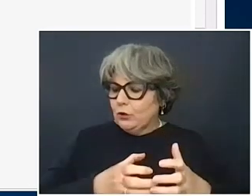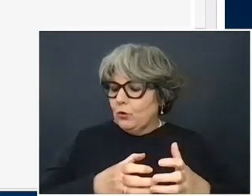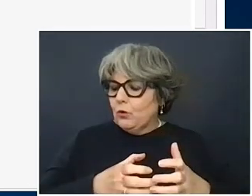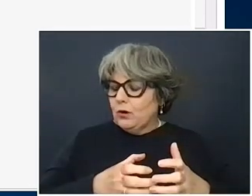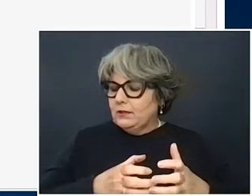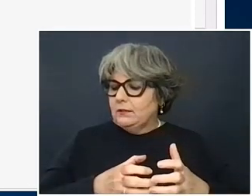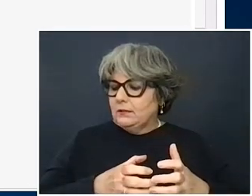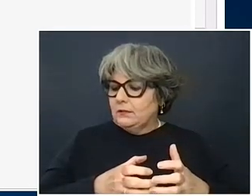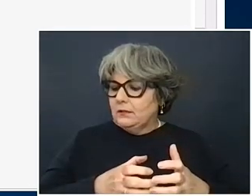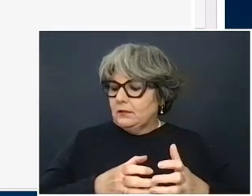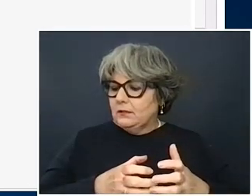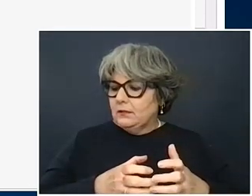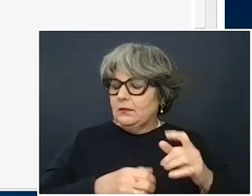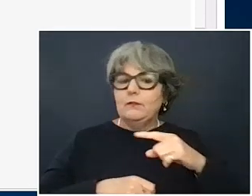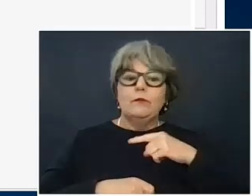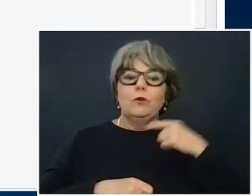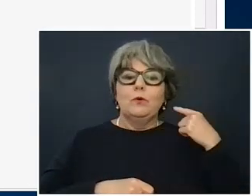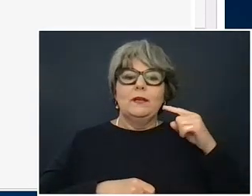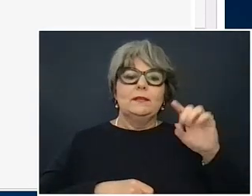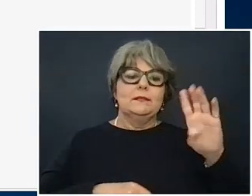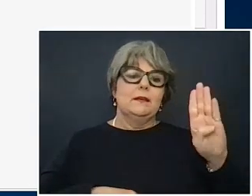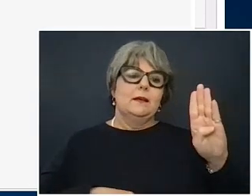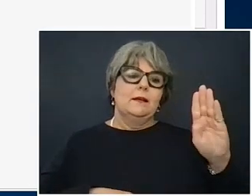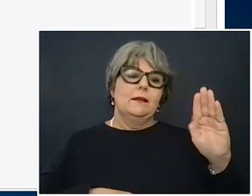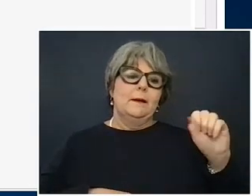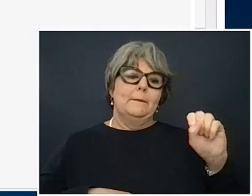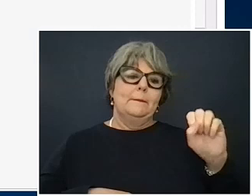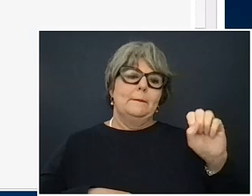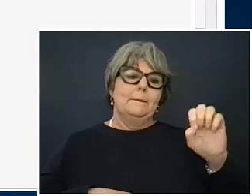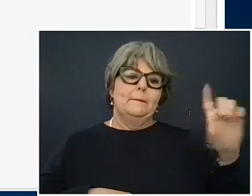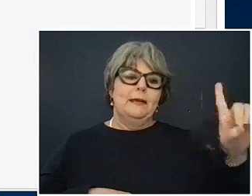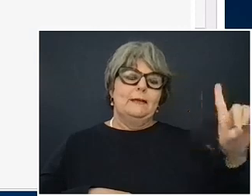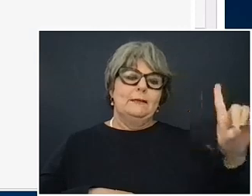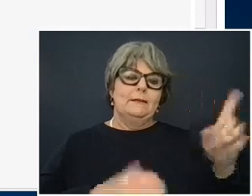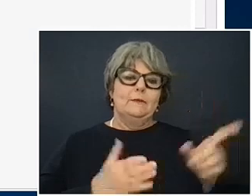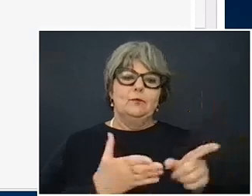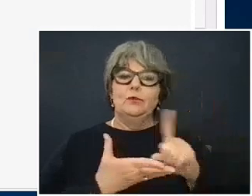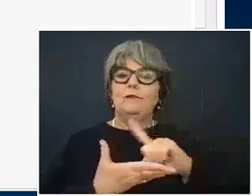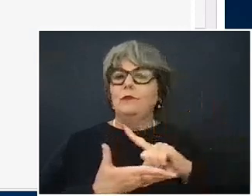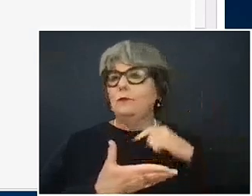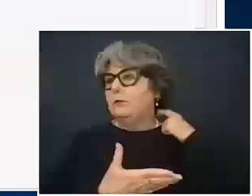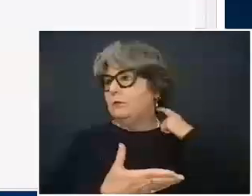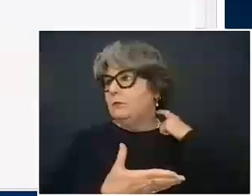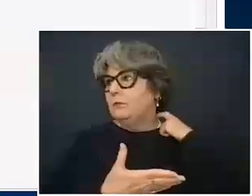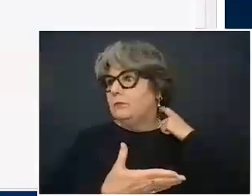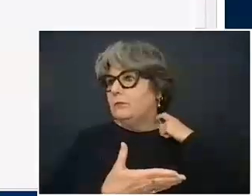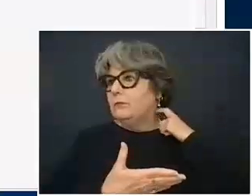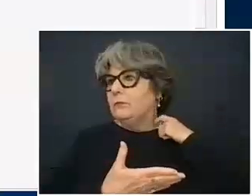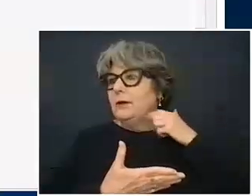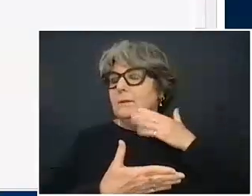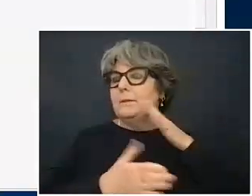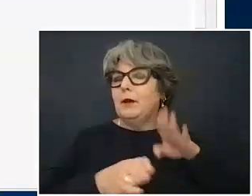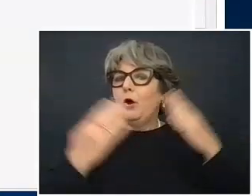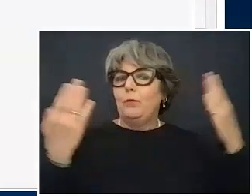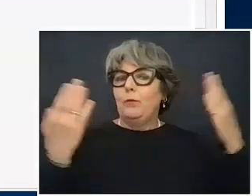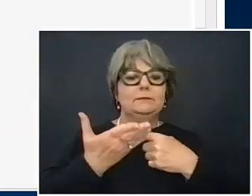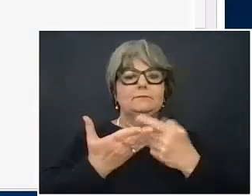risk-based review. So I think at this point I'll just open up discussion. I think folks can- have read